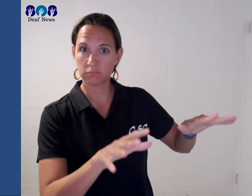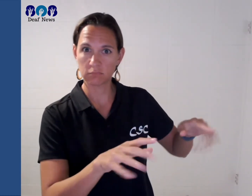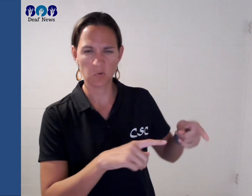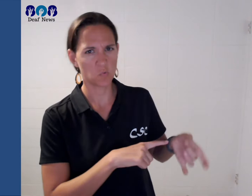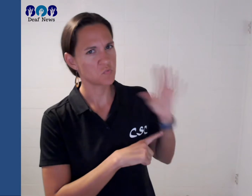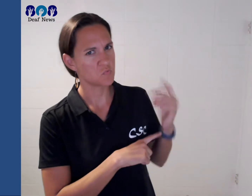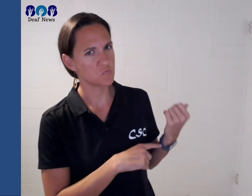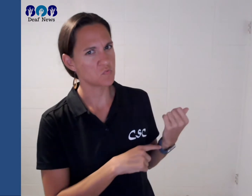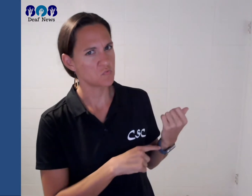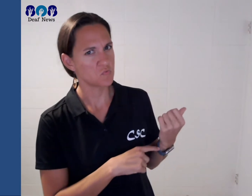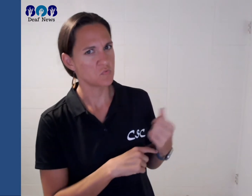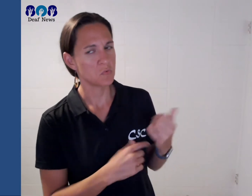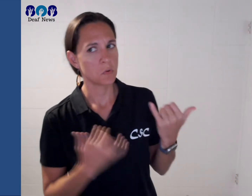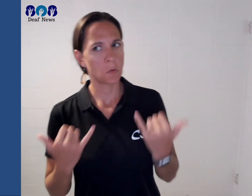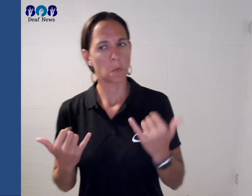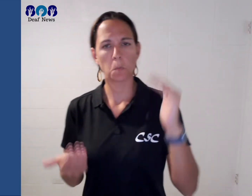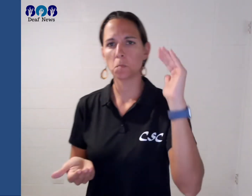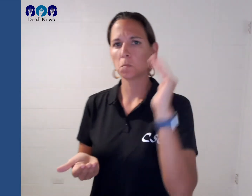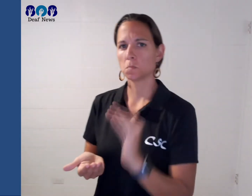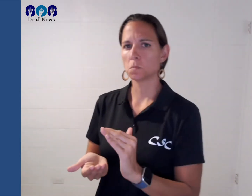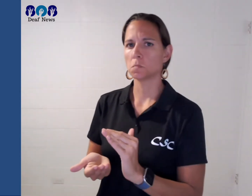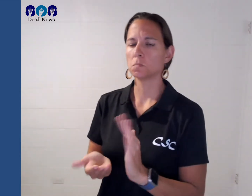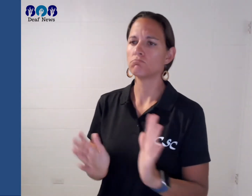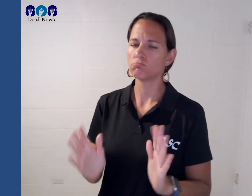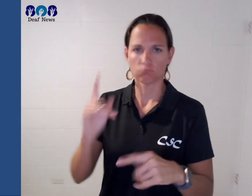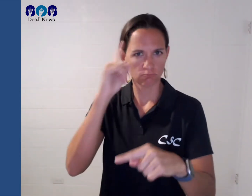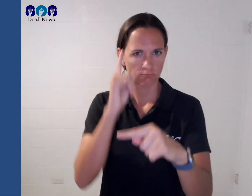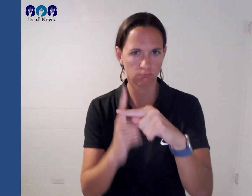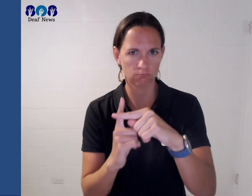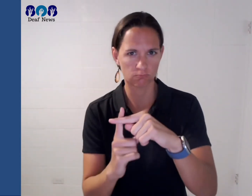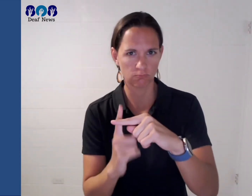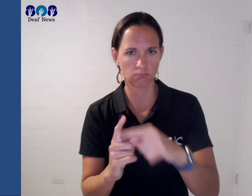during the spread of the Delta variant. That was horrific!